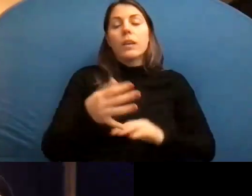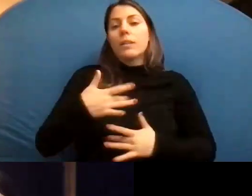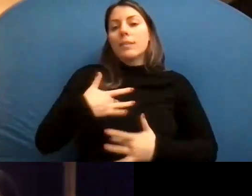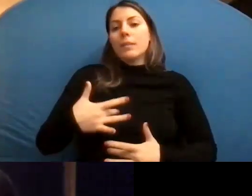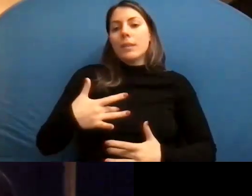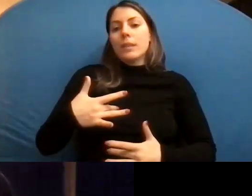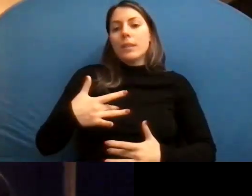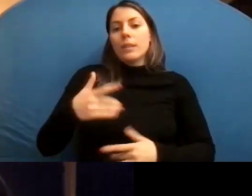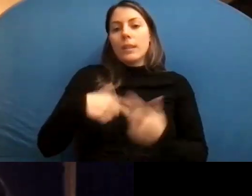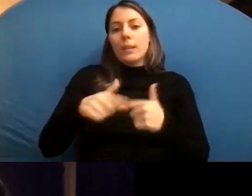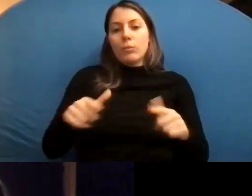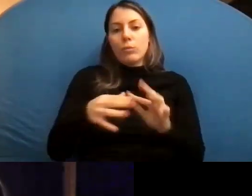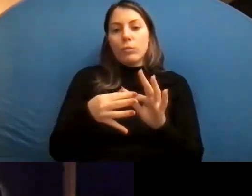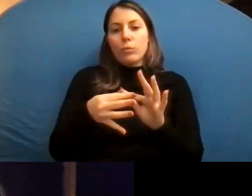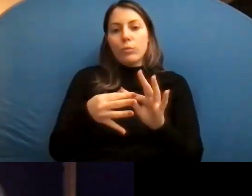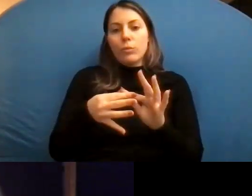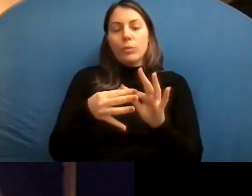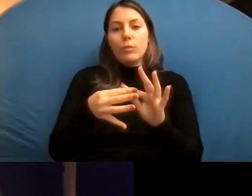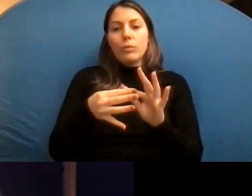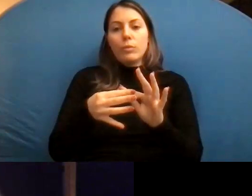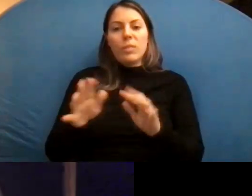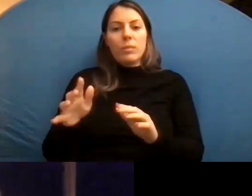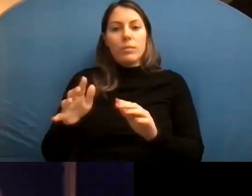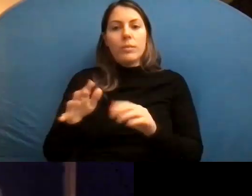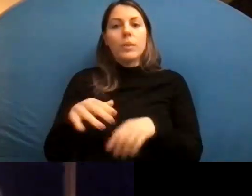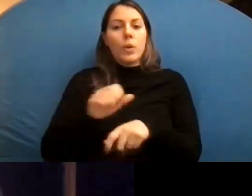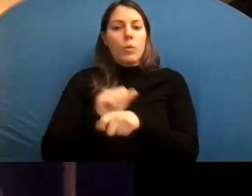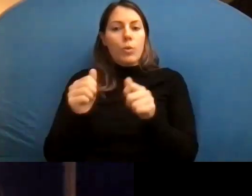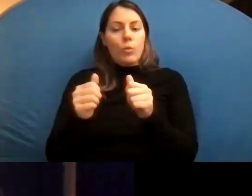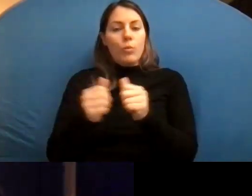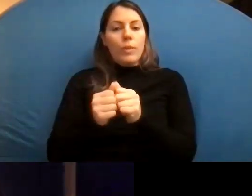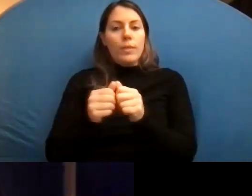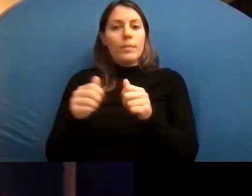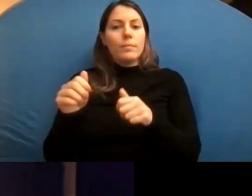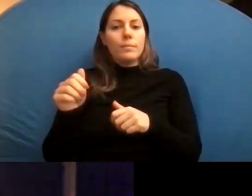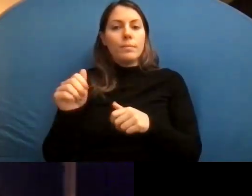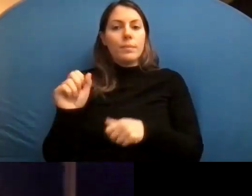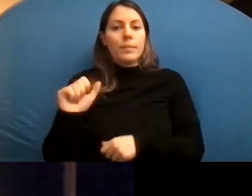are working with. But generally speaking, sign language interpreters in the United